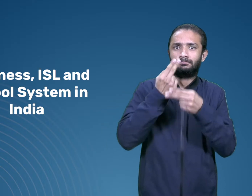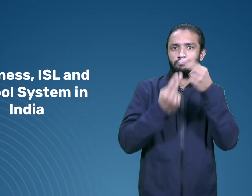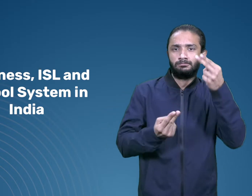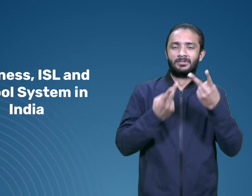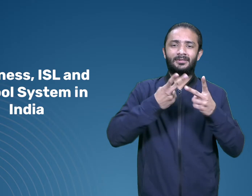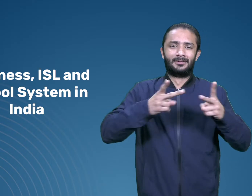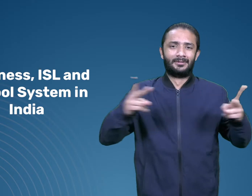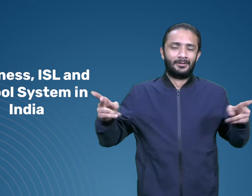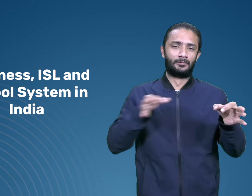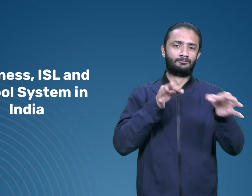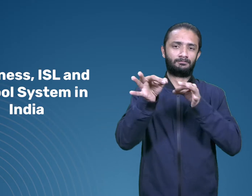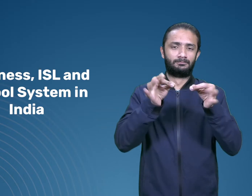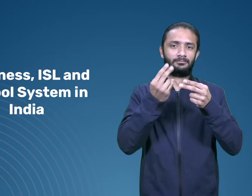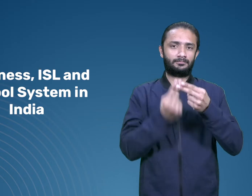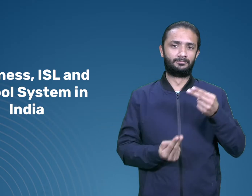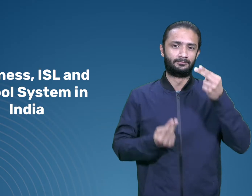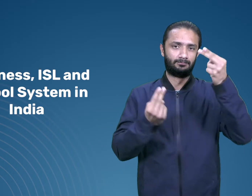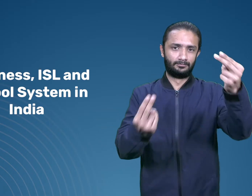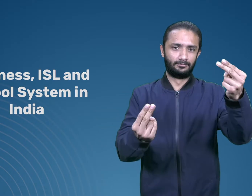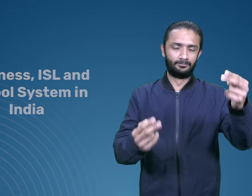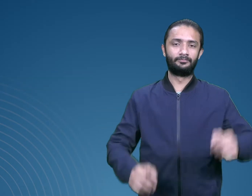Let me tell you more about it.